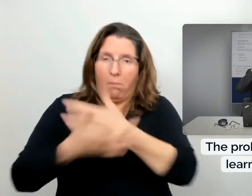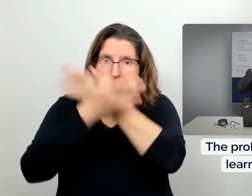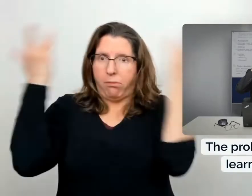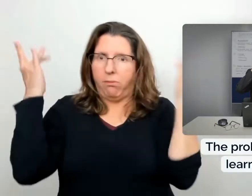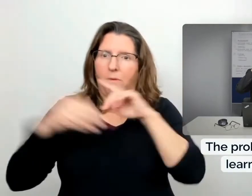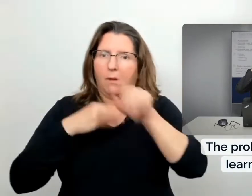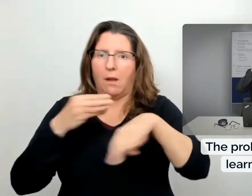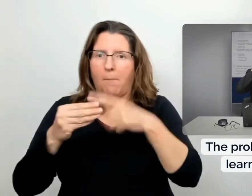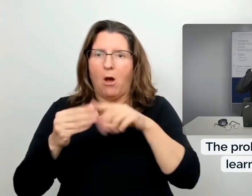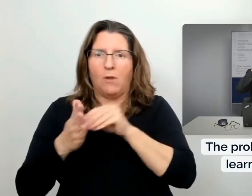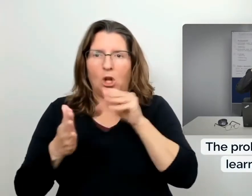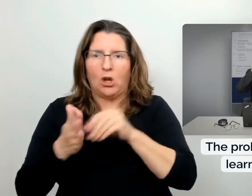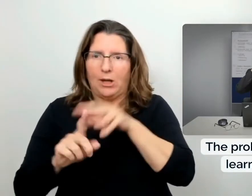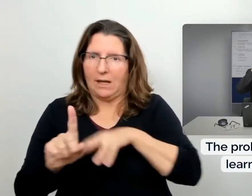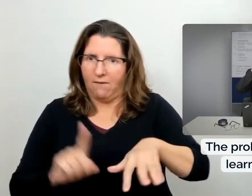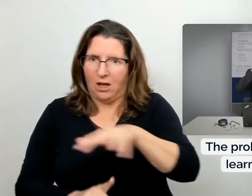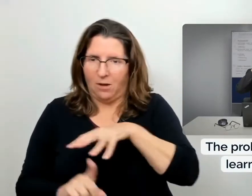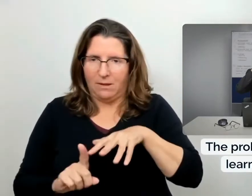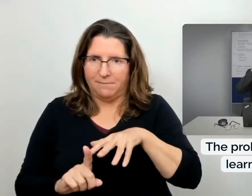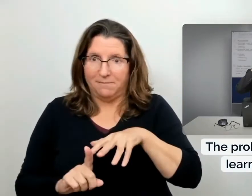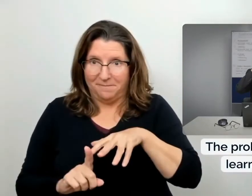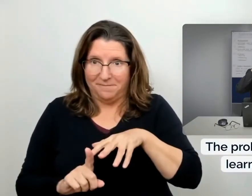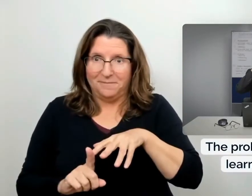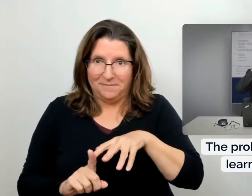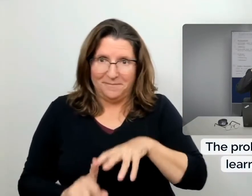But we completely overlooked the learning environment.